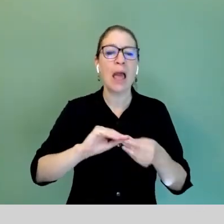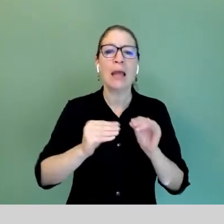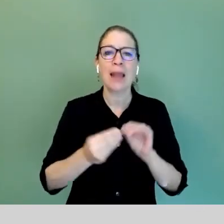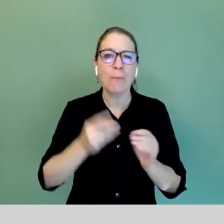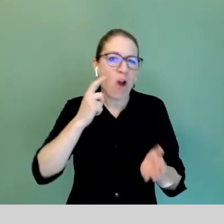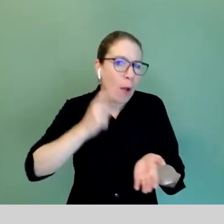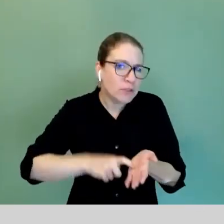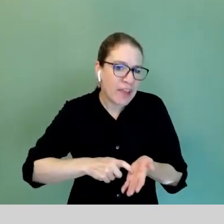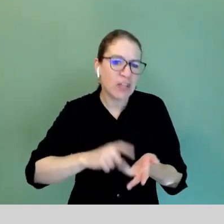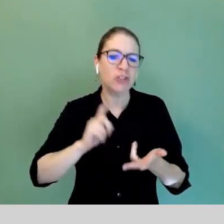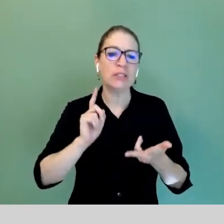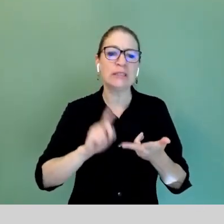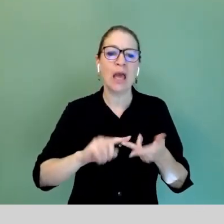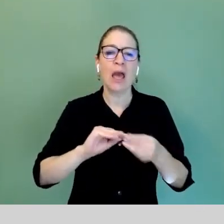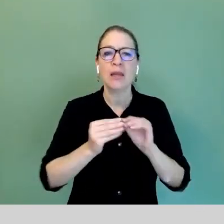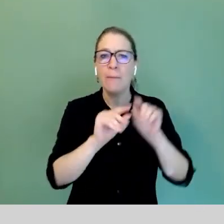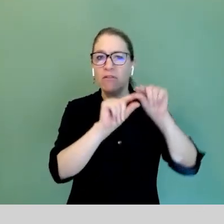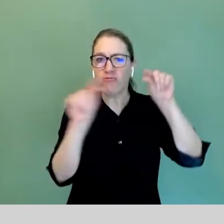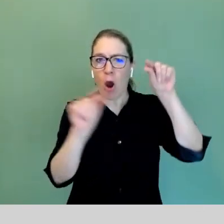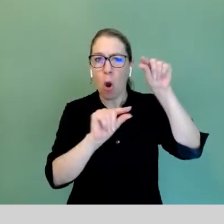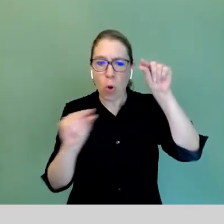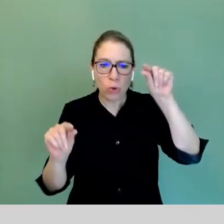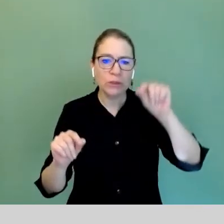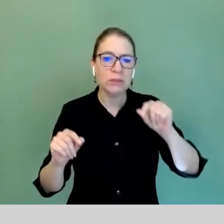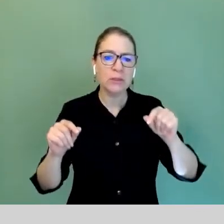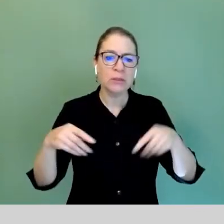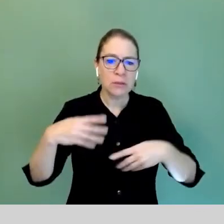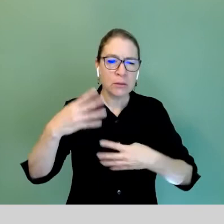so the number of rows, and then if I keep scrolling down,